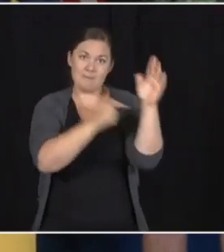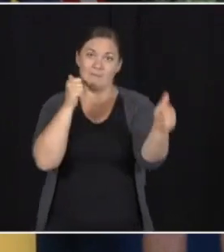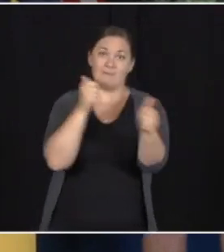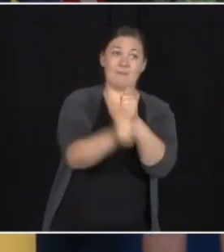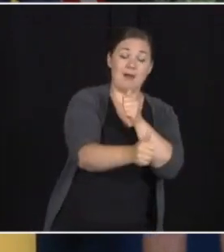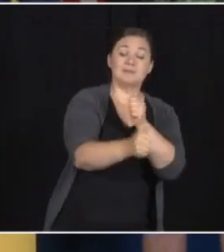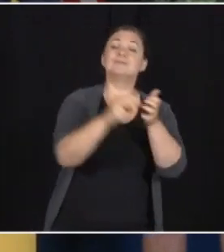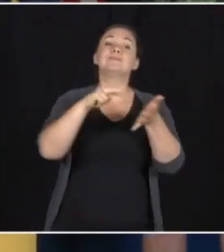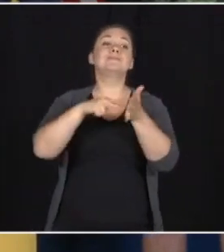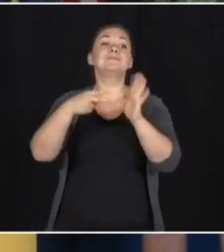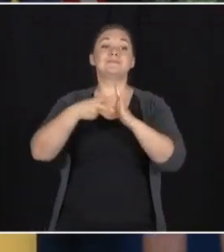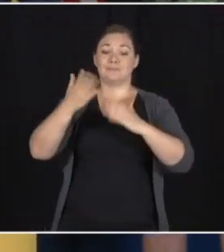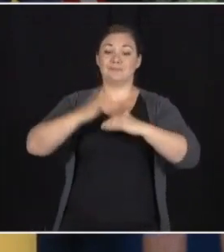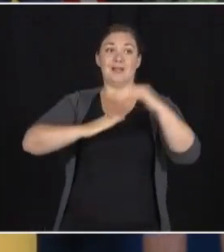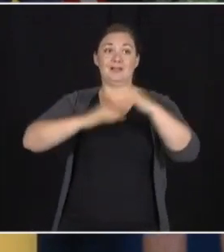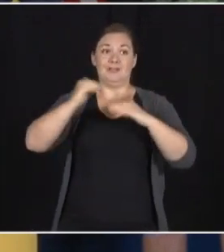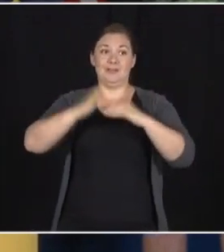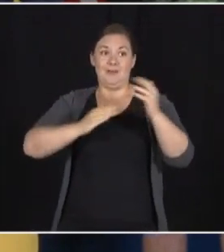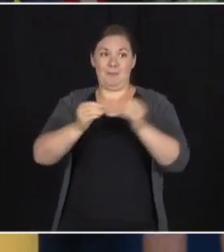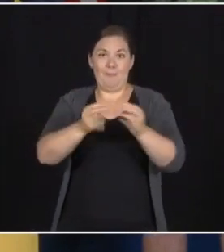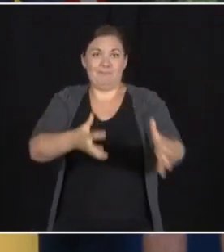Because people